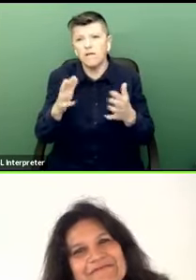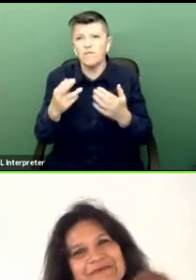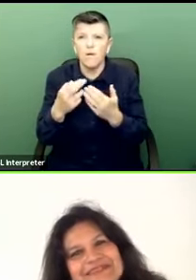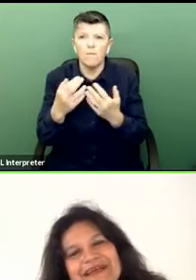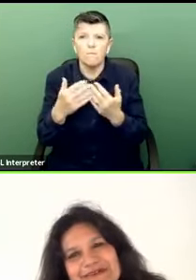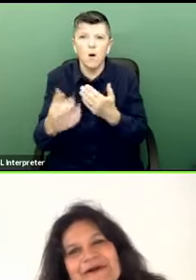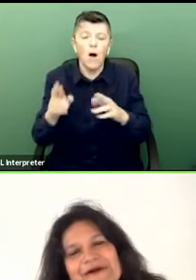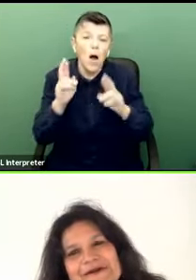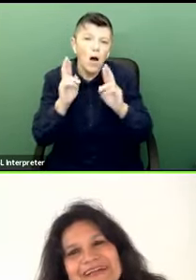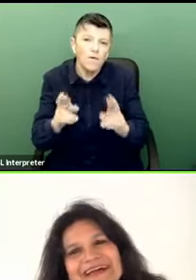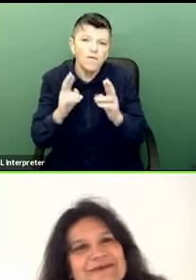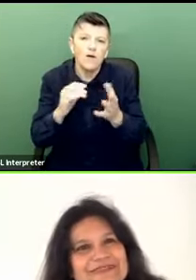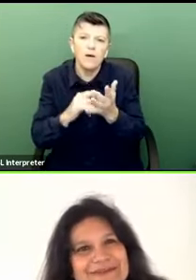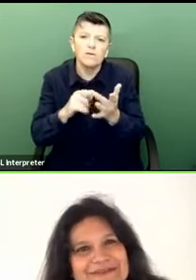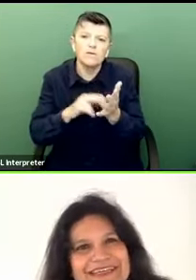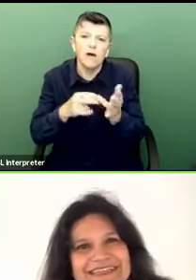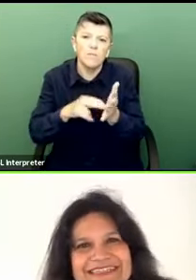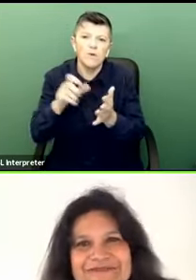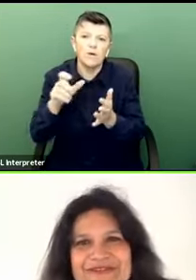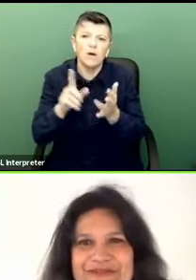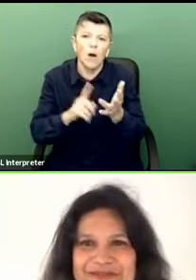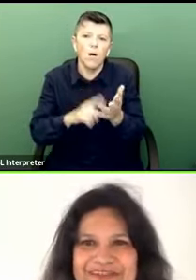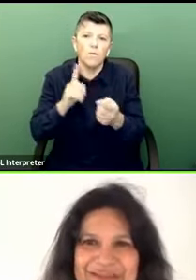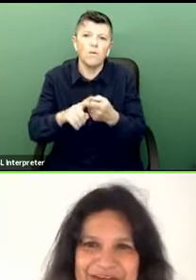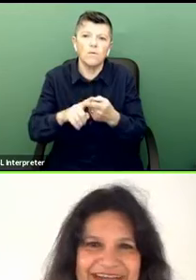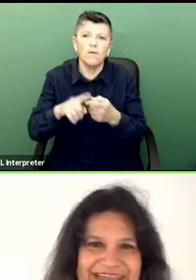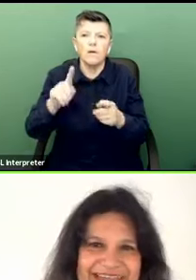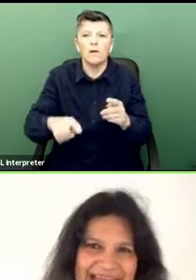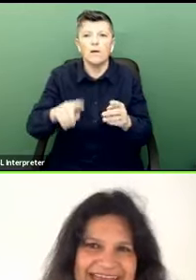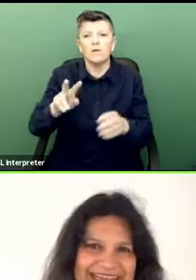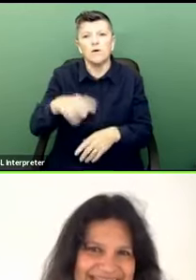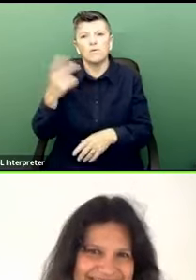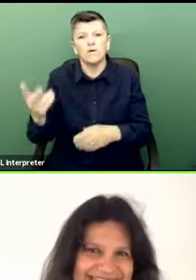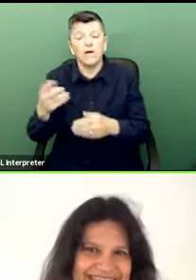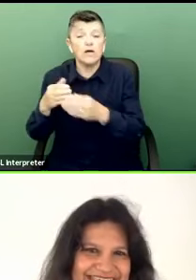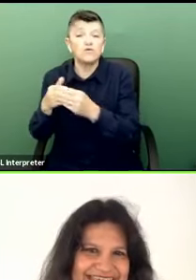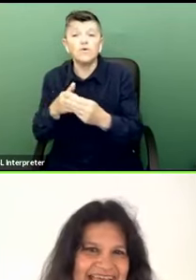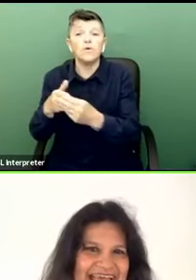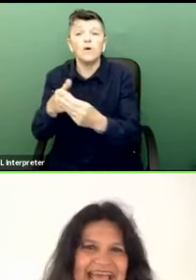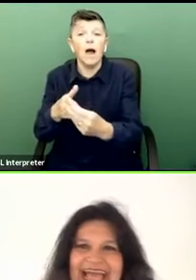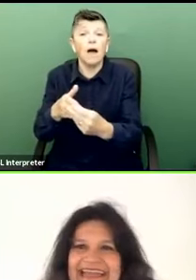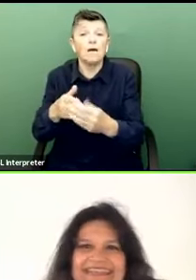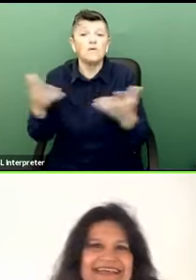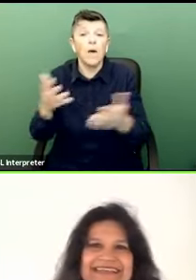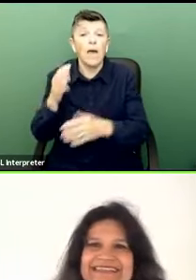I guess. And the question is from Eileen hunt